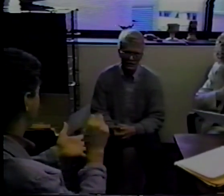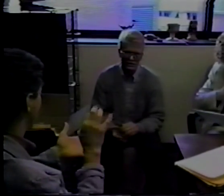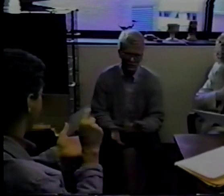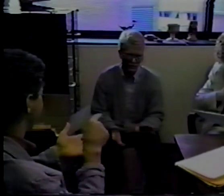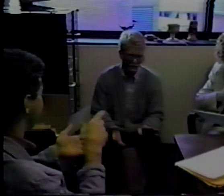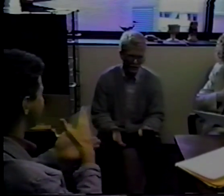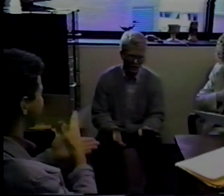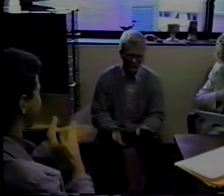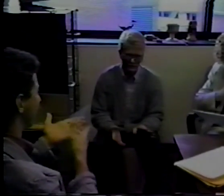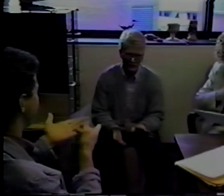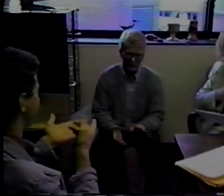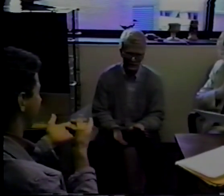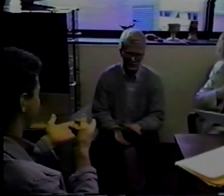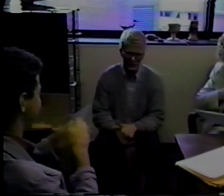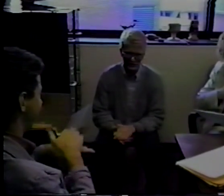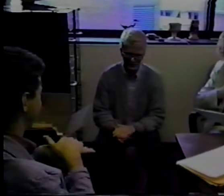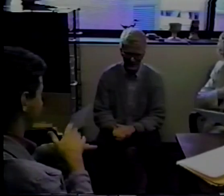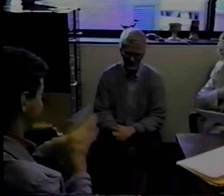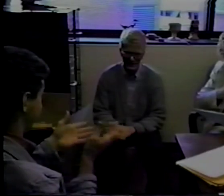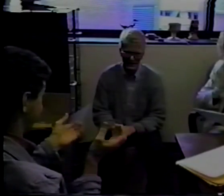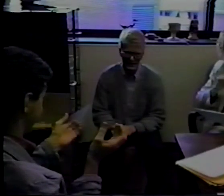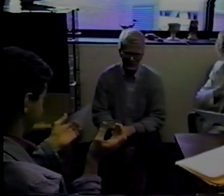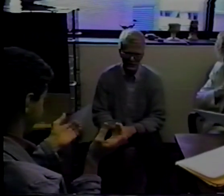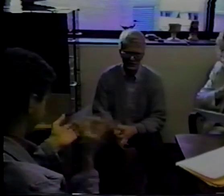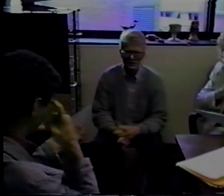and this is a rough draft, I wanna let you know.